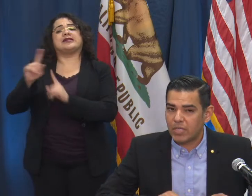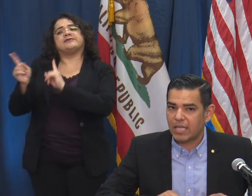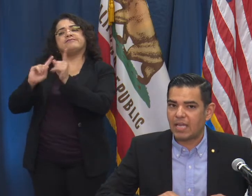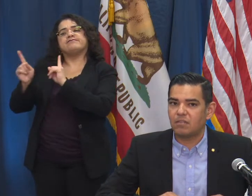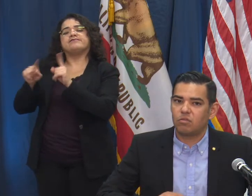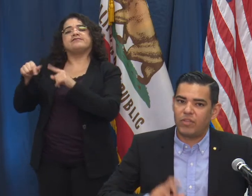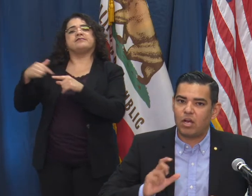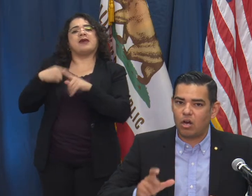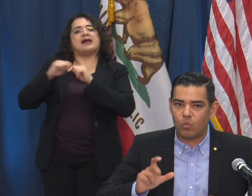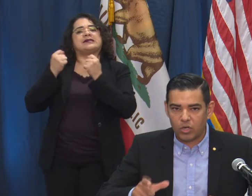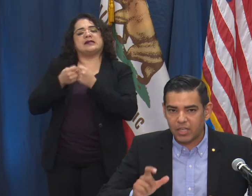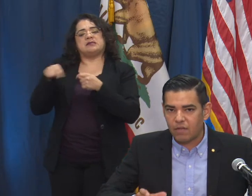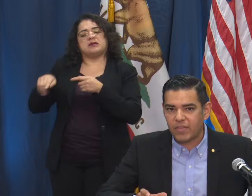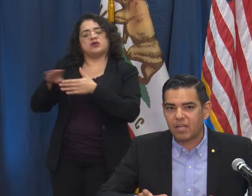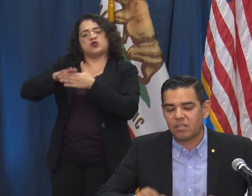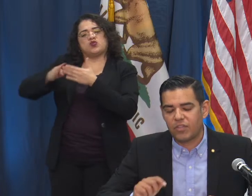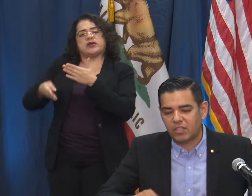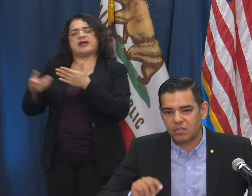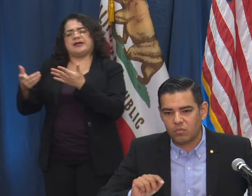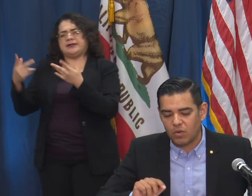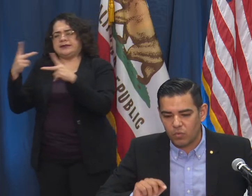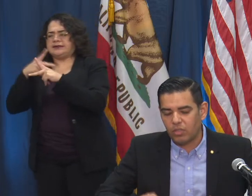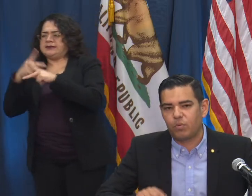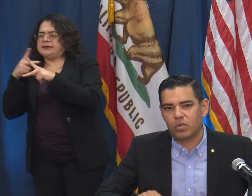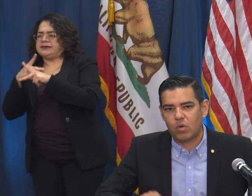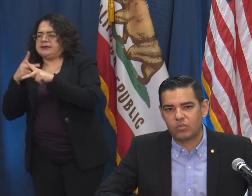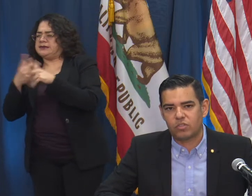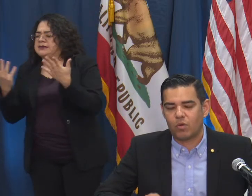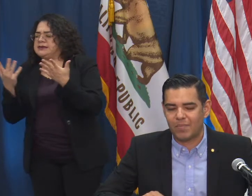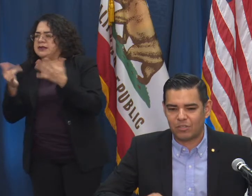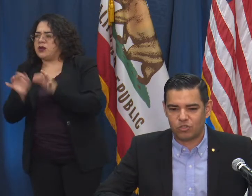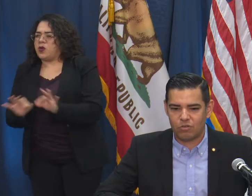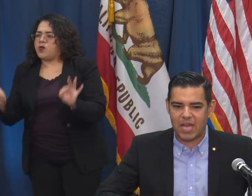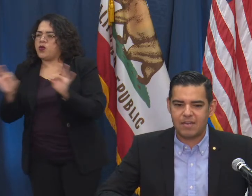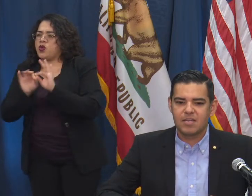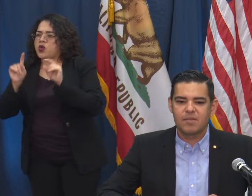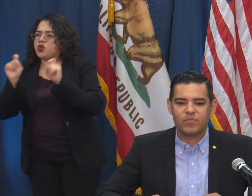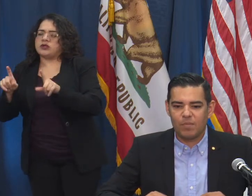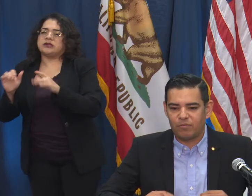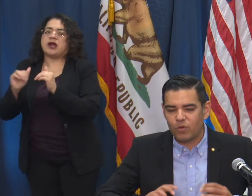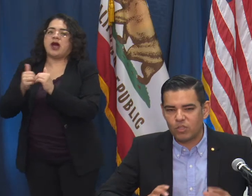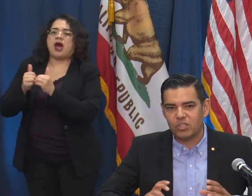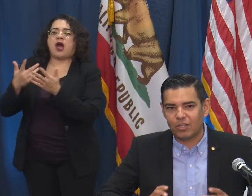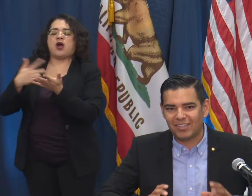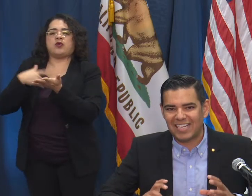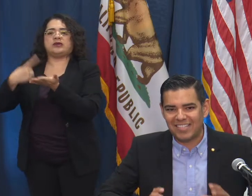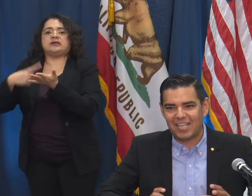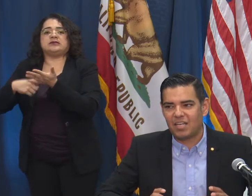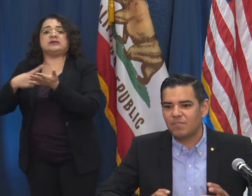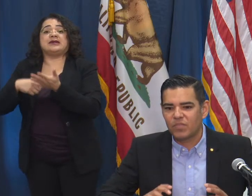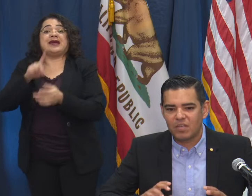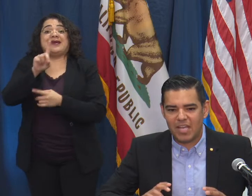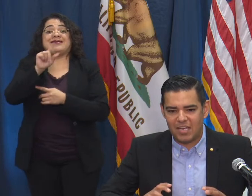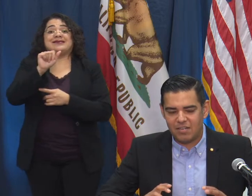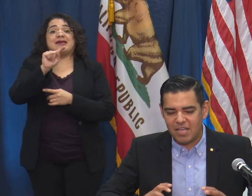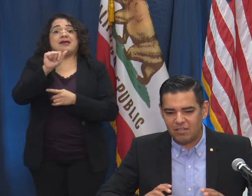weekend and so they are working on that because I think that's a real important question. We want to make sure that if folks need to look at that data and